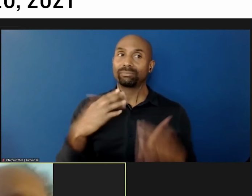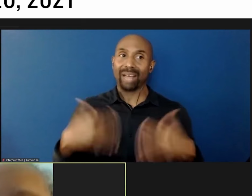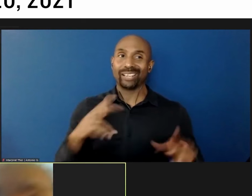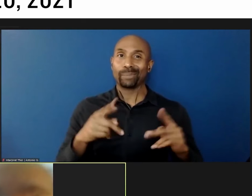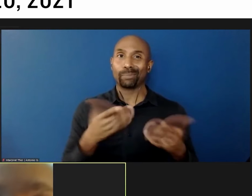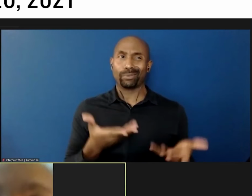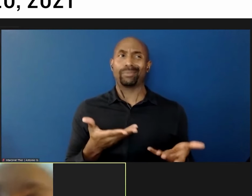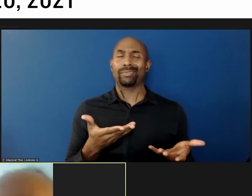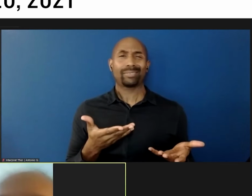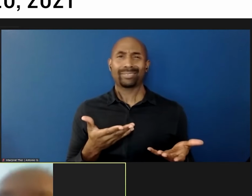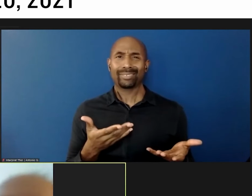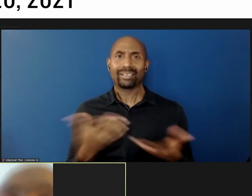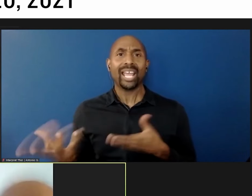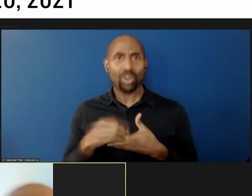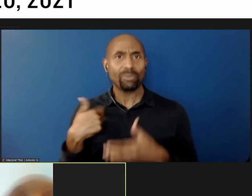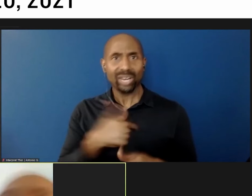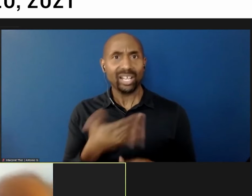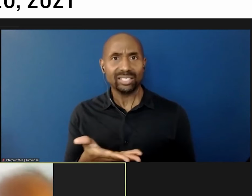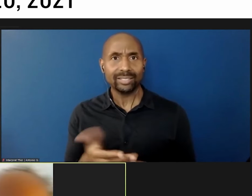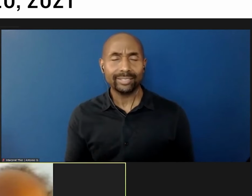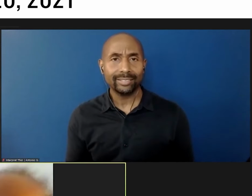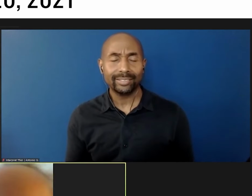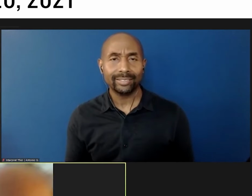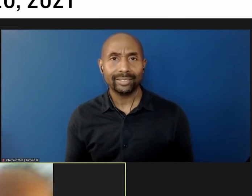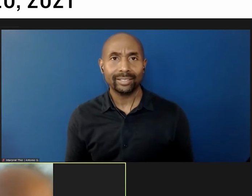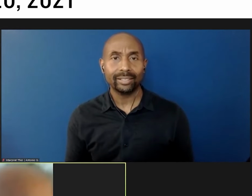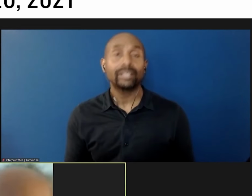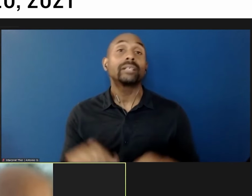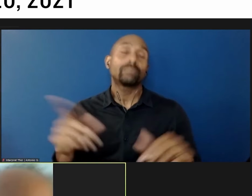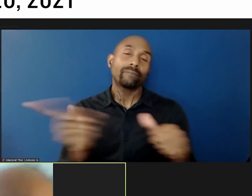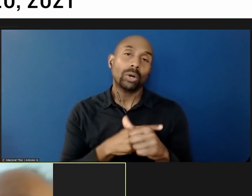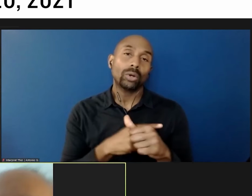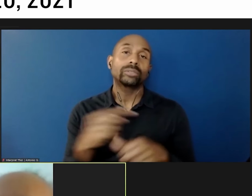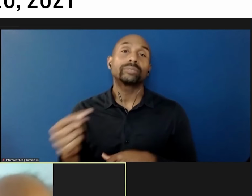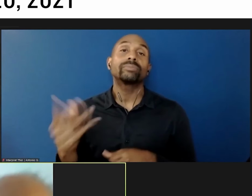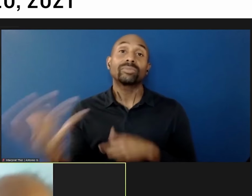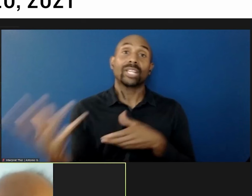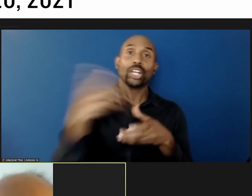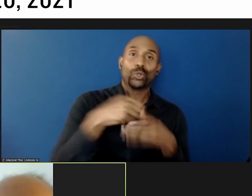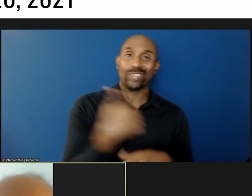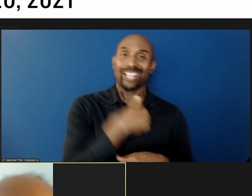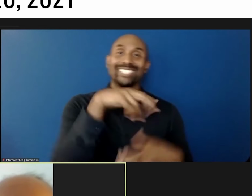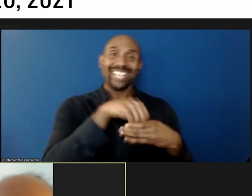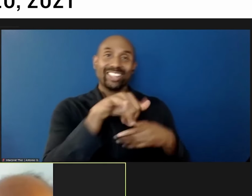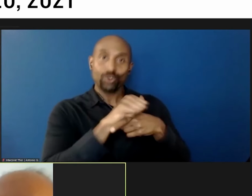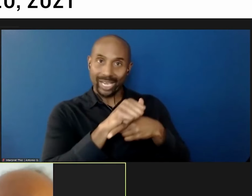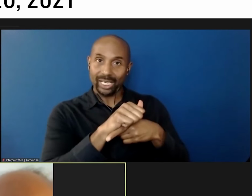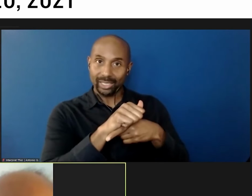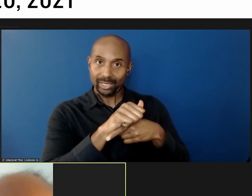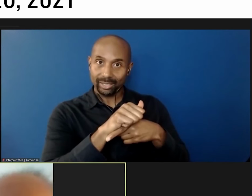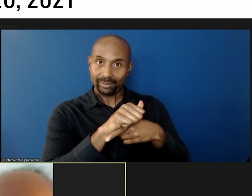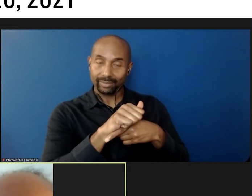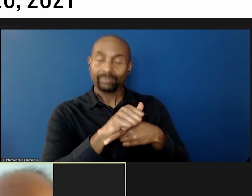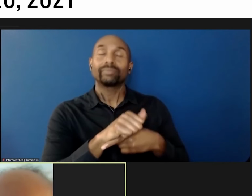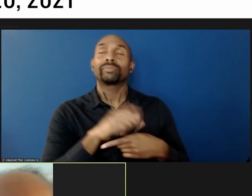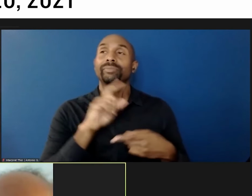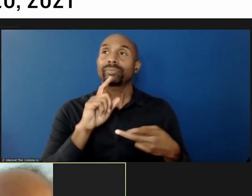First, incorporate us into that training. I would say reach out, you know, GADRA, I